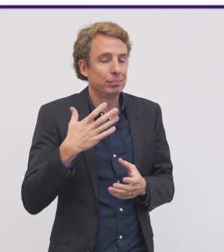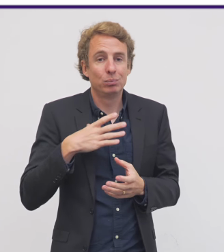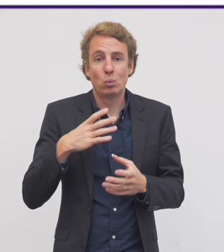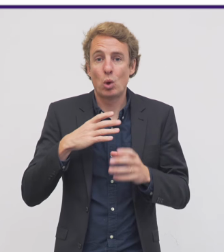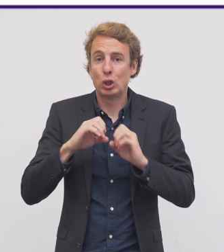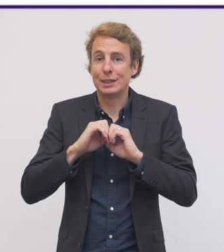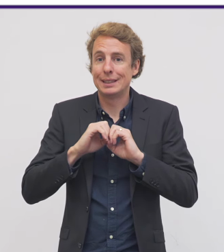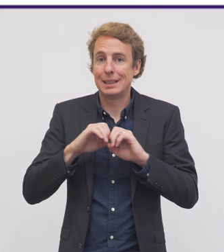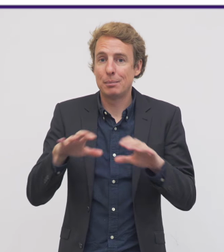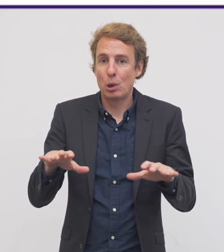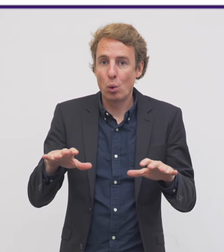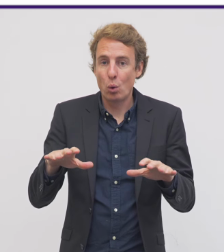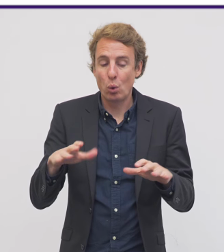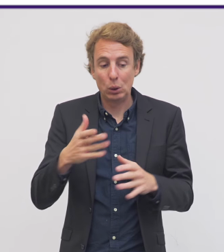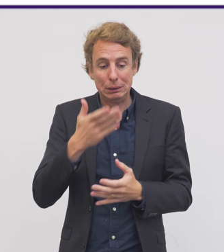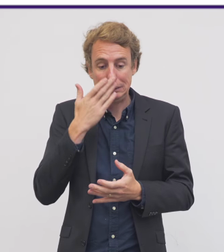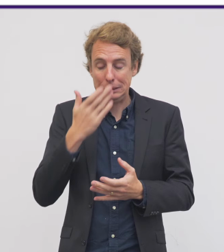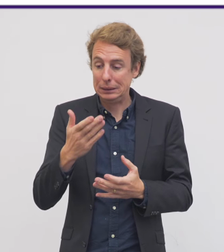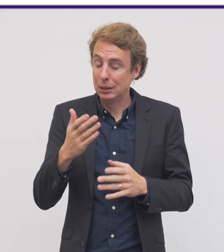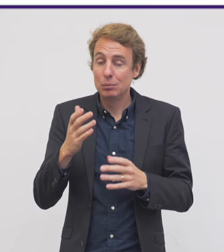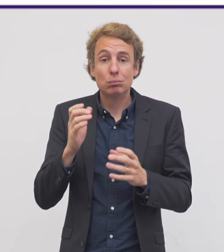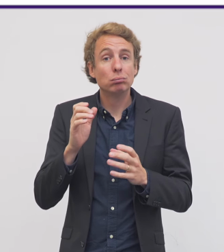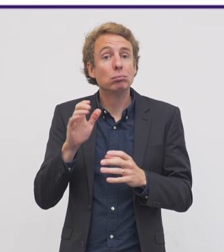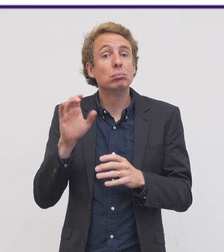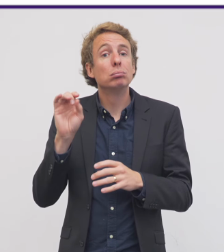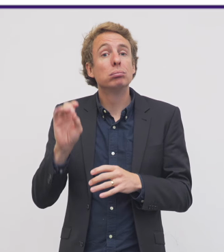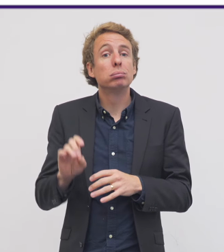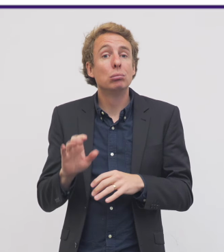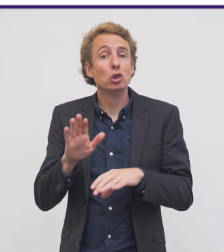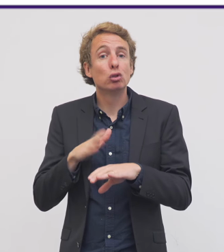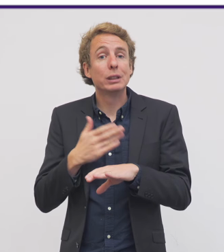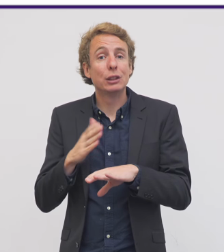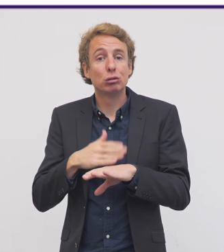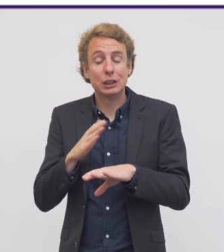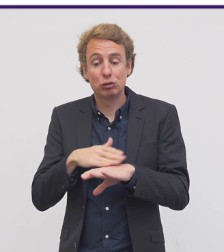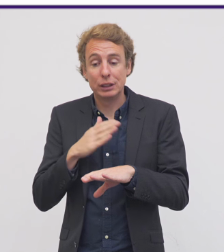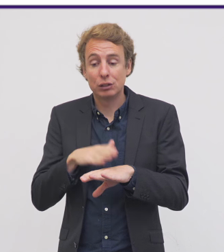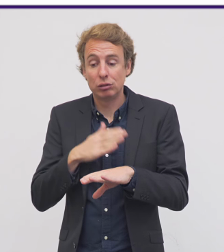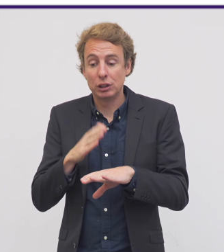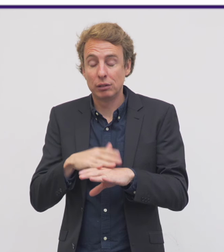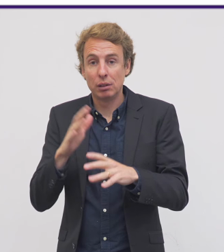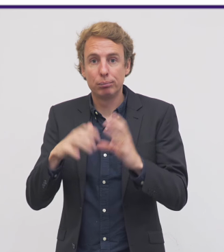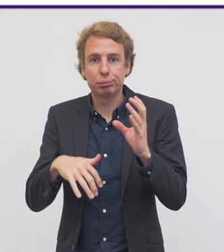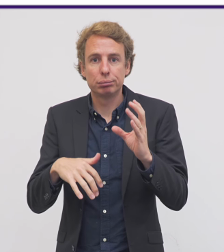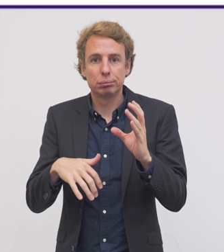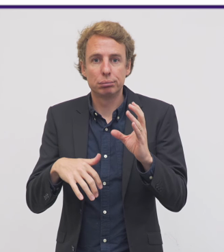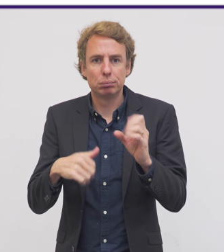staging was all green, was all perfect, and now production breaks for some reason, even though they should be the same.